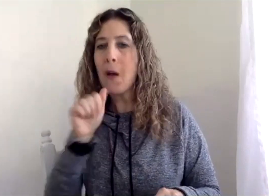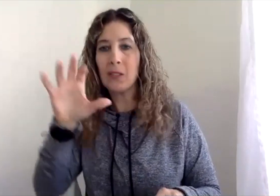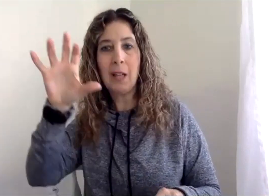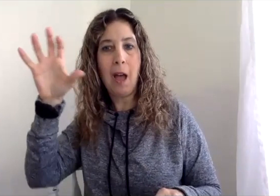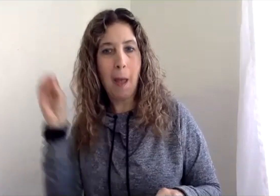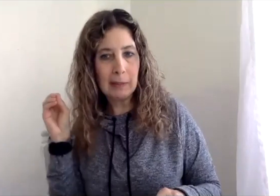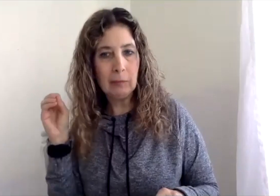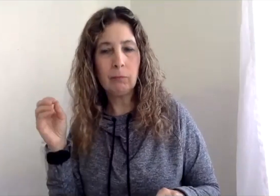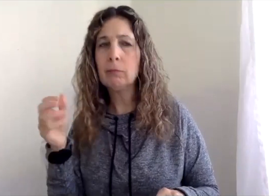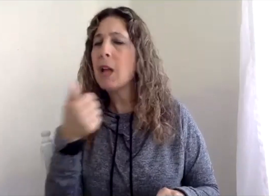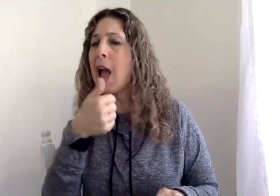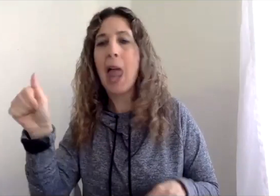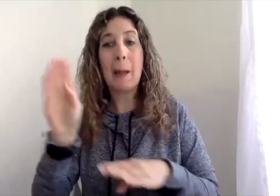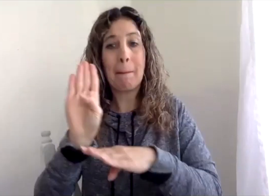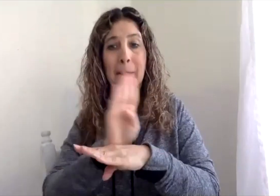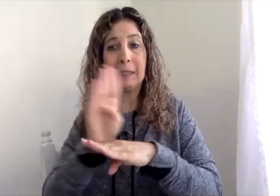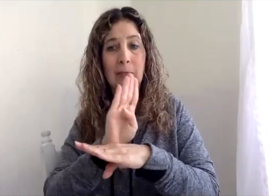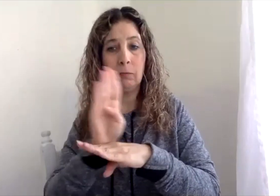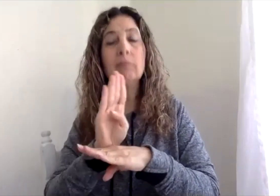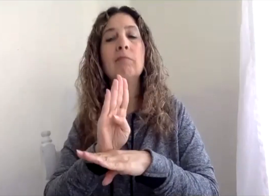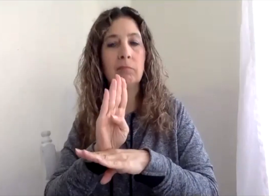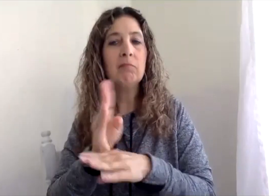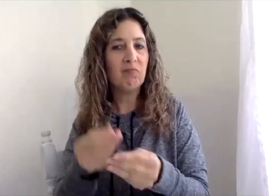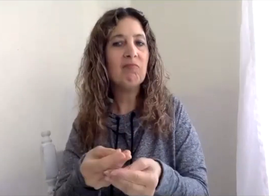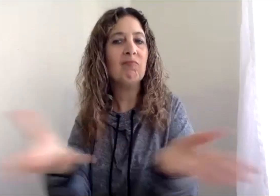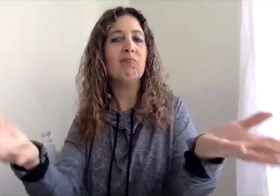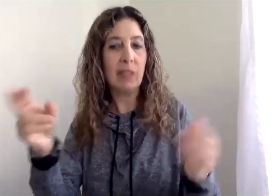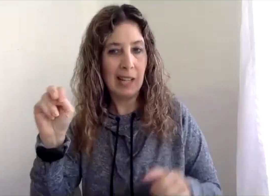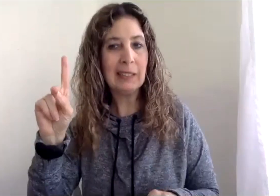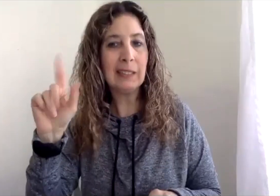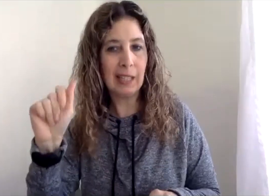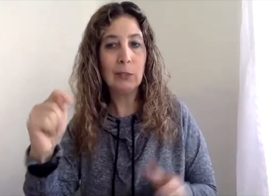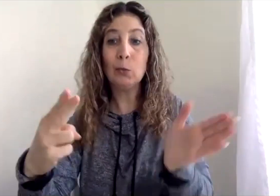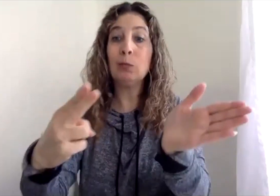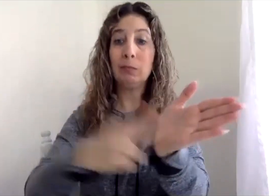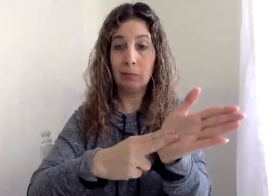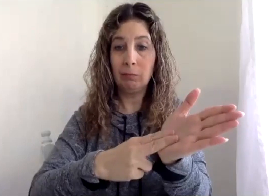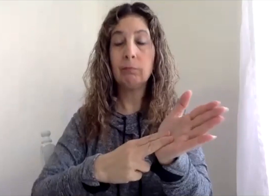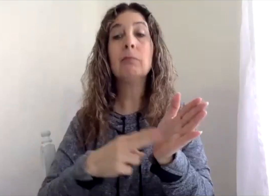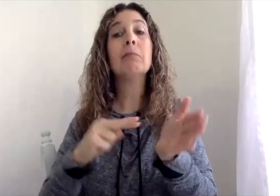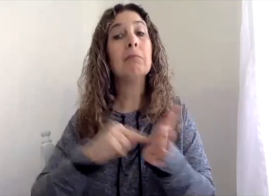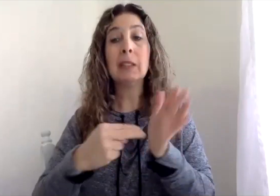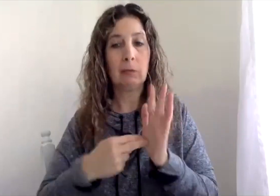When a company, a private company, the business company gives out to someone to sign a non-disclosure agreement.